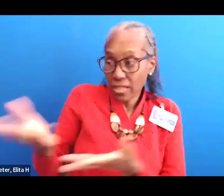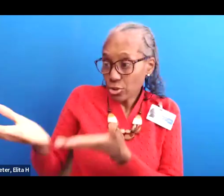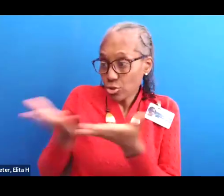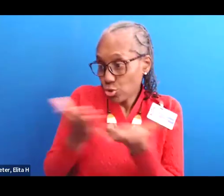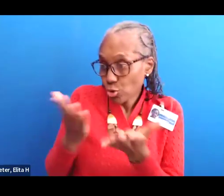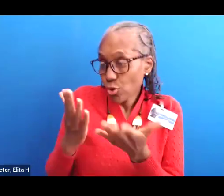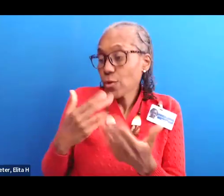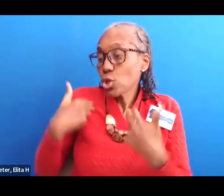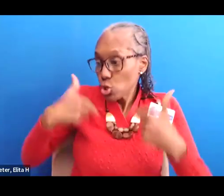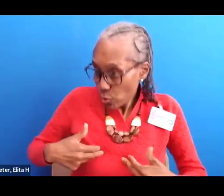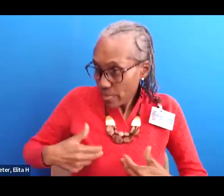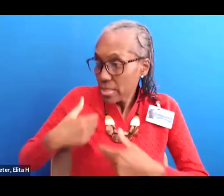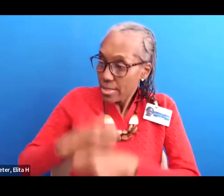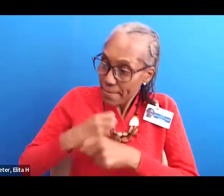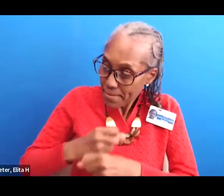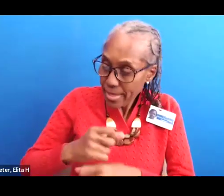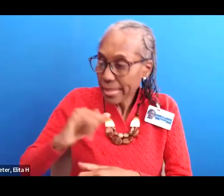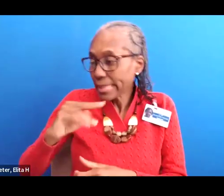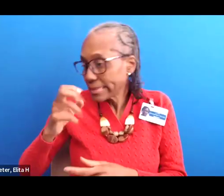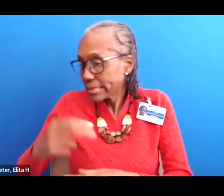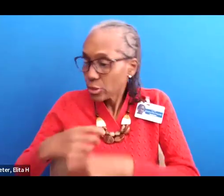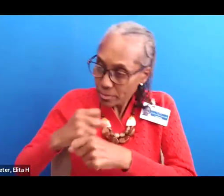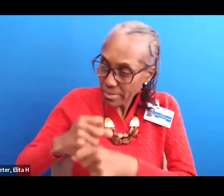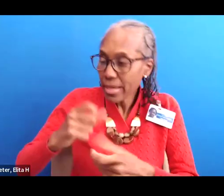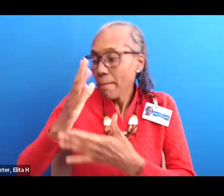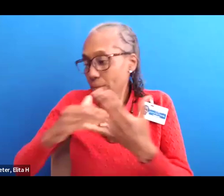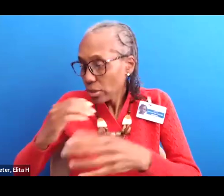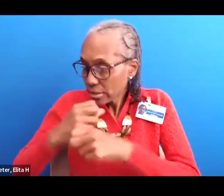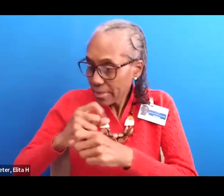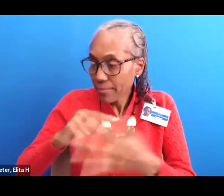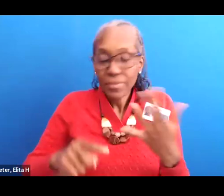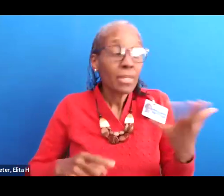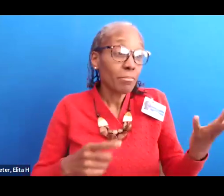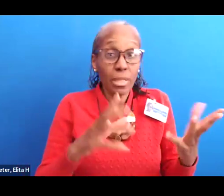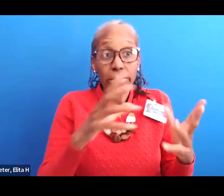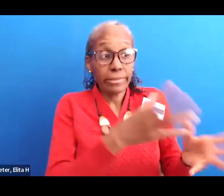controversial, but they've done trials in humans, and they did